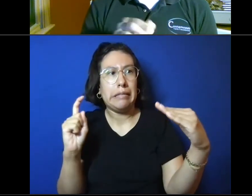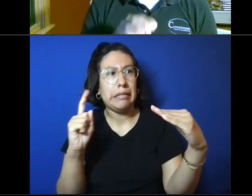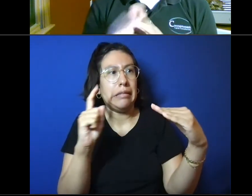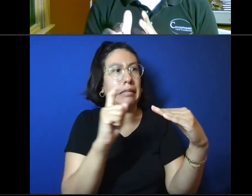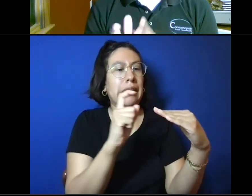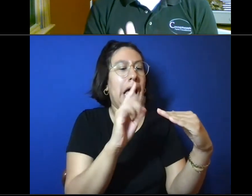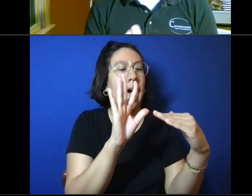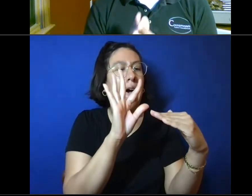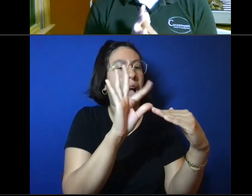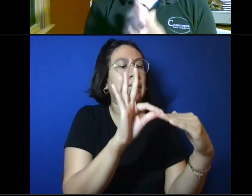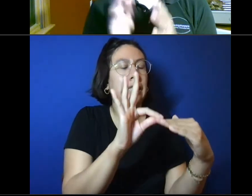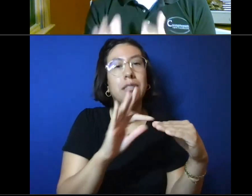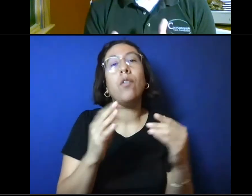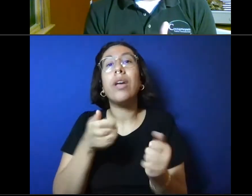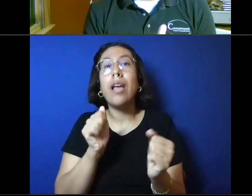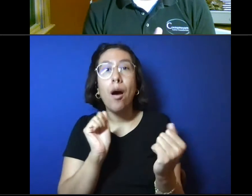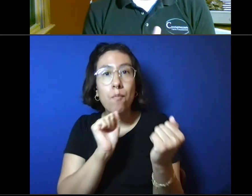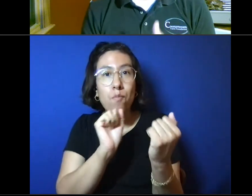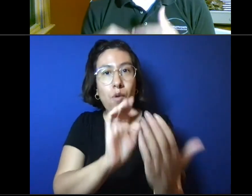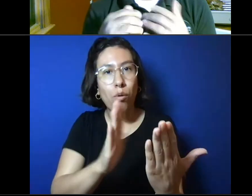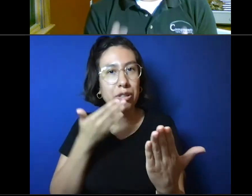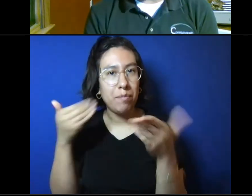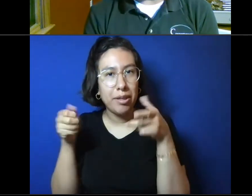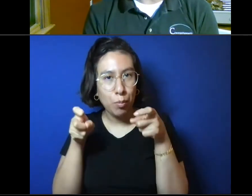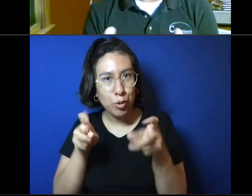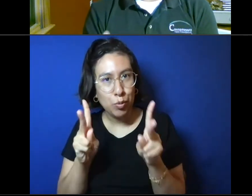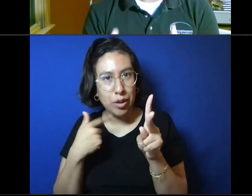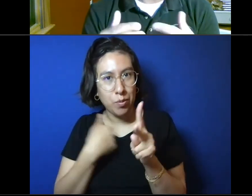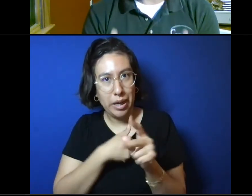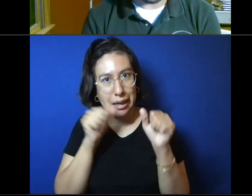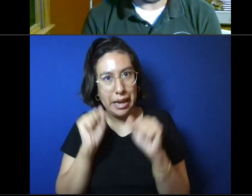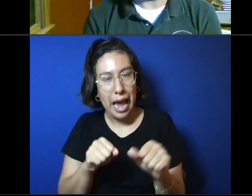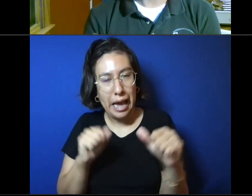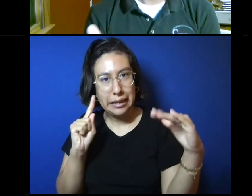We approach the turtle at the best opportunity that we get in that situation.